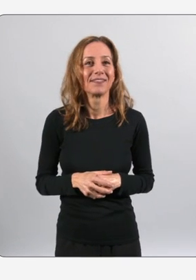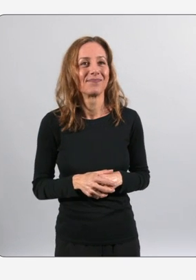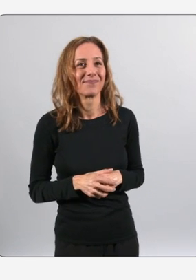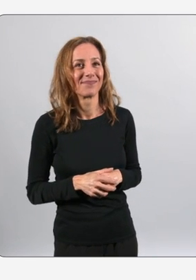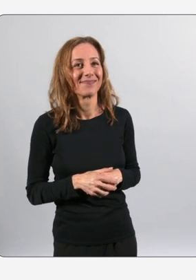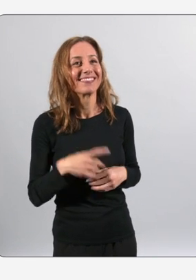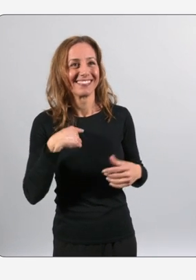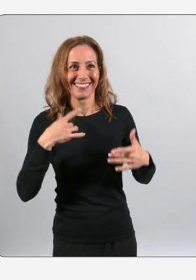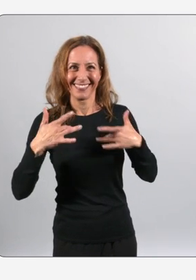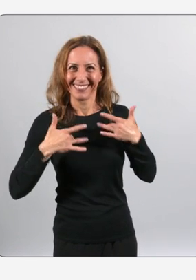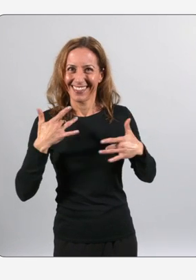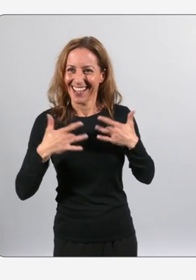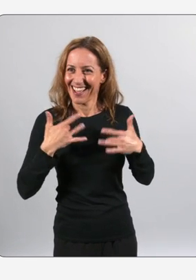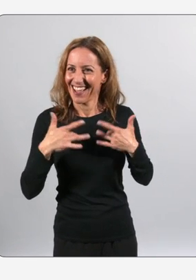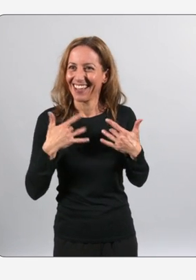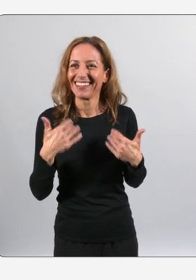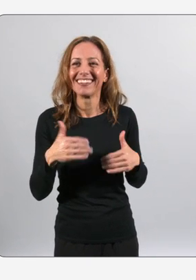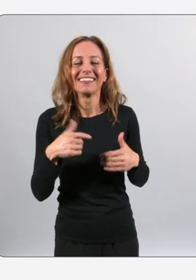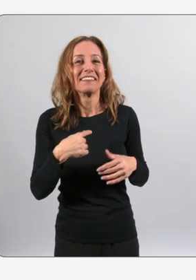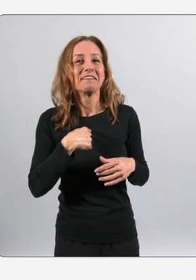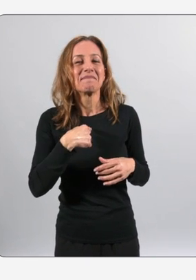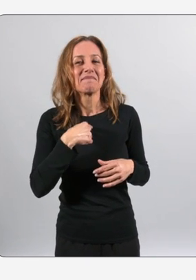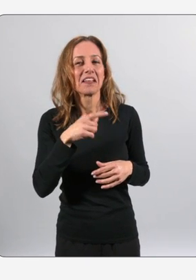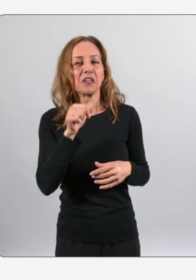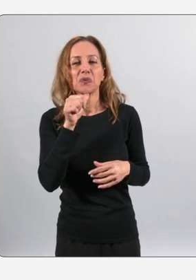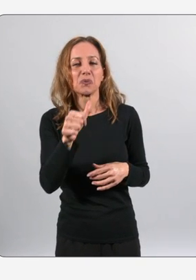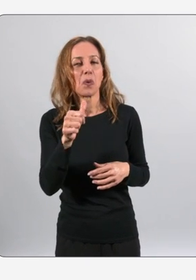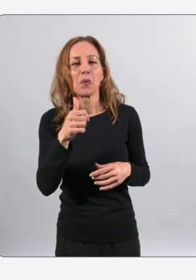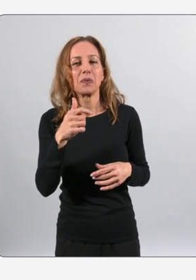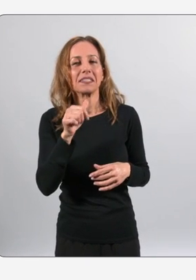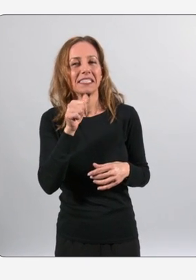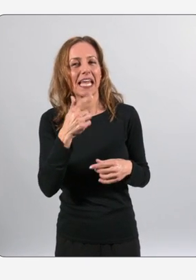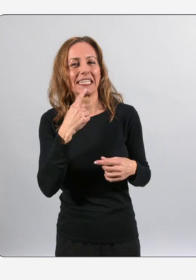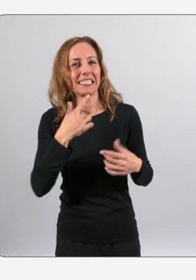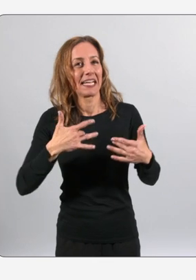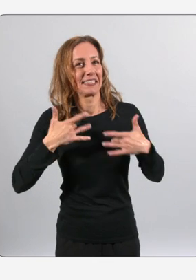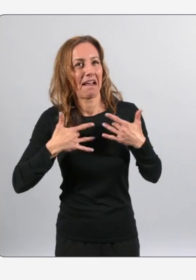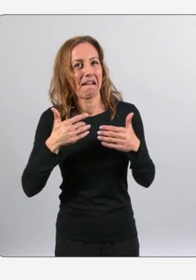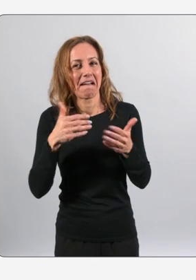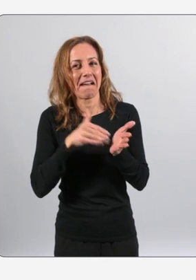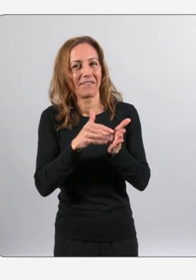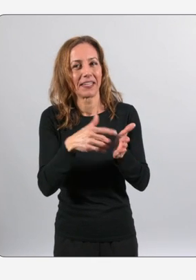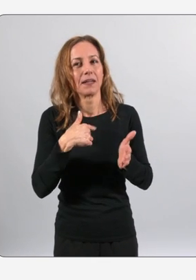And I don't say excited a lot, just so you know. You might see I'm pretty calm, usually, but I am